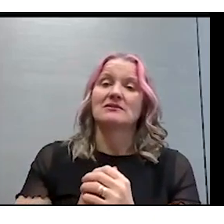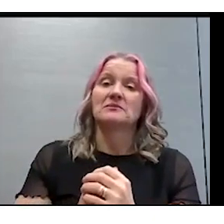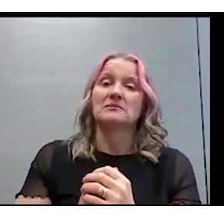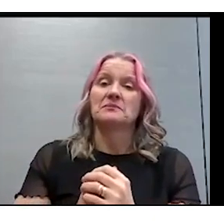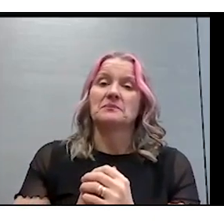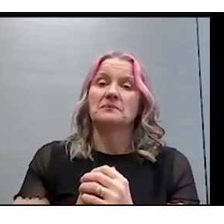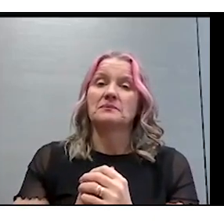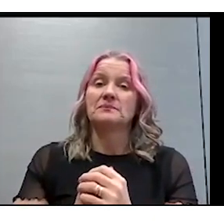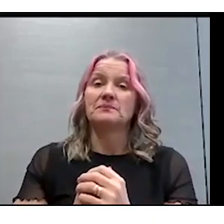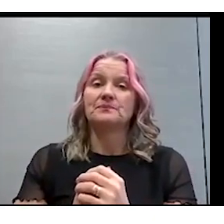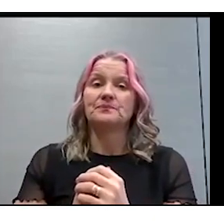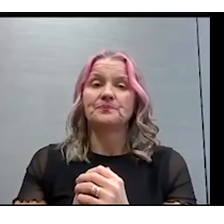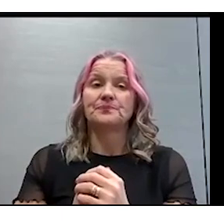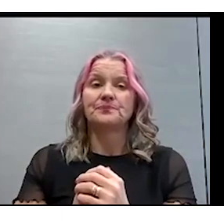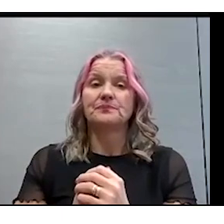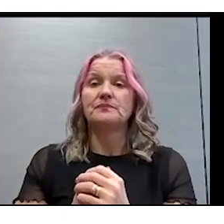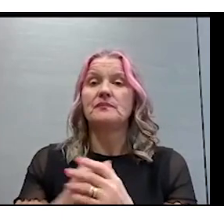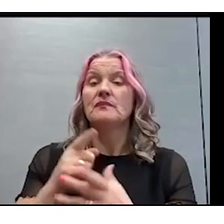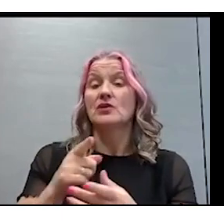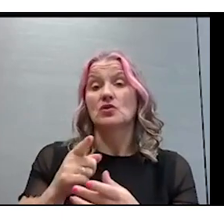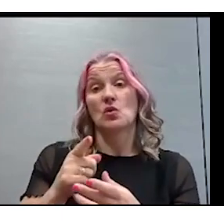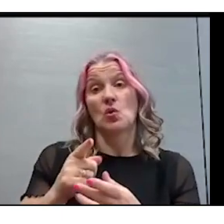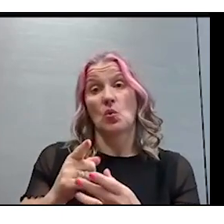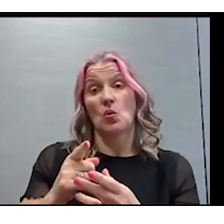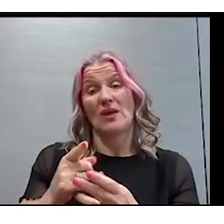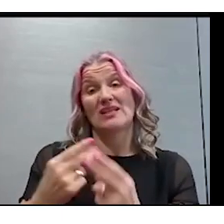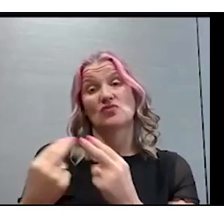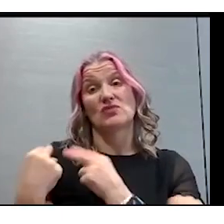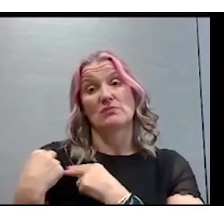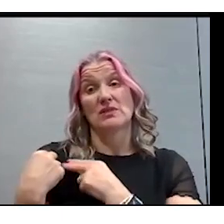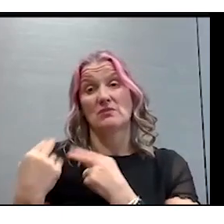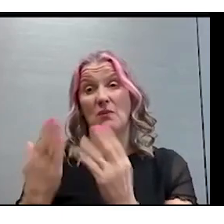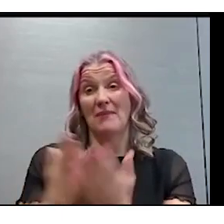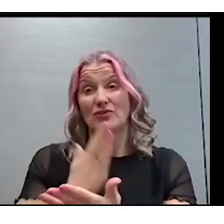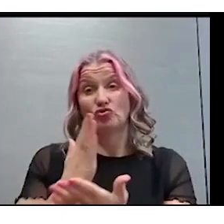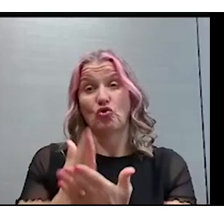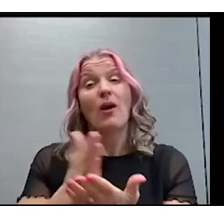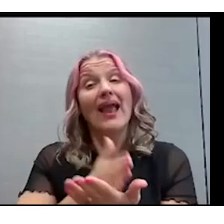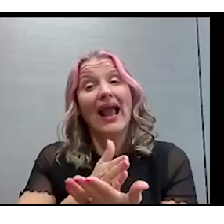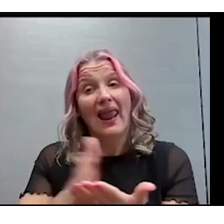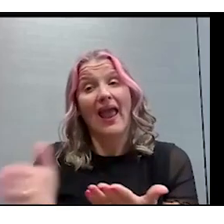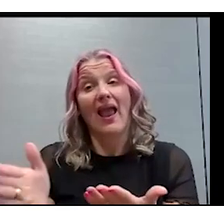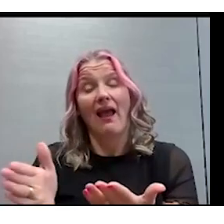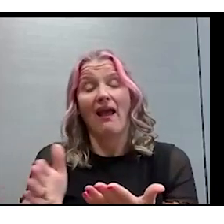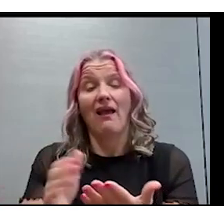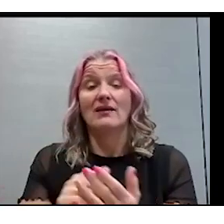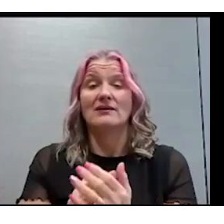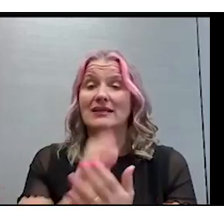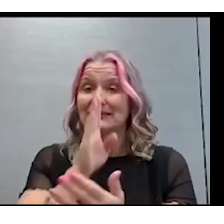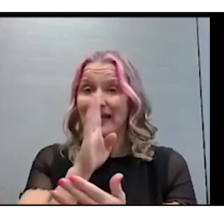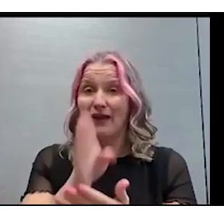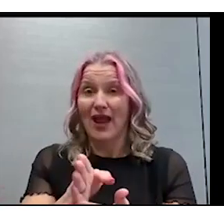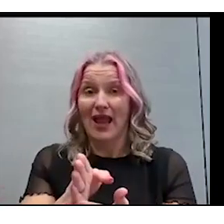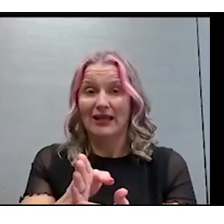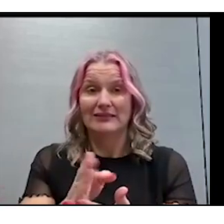AB and C the responsibility to do so. So just be clear, direct and make sure that